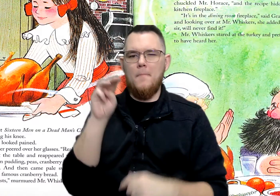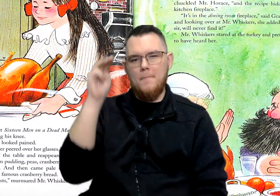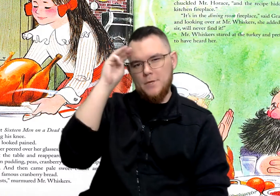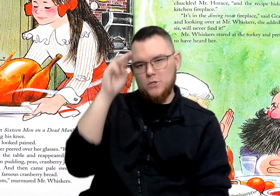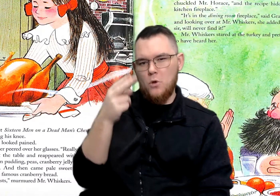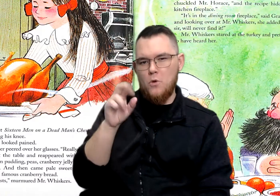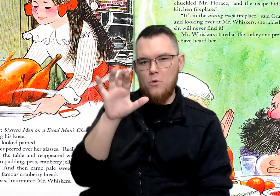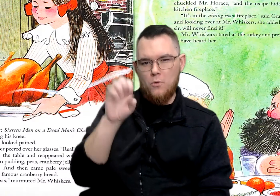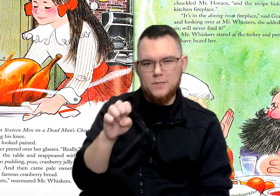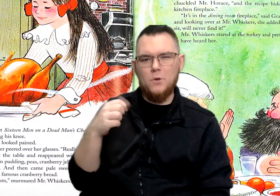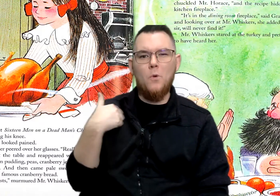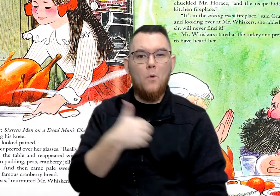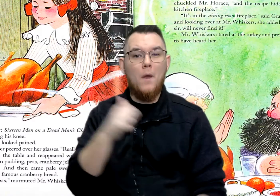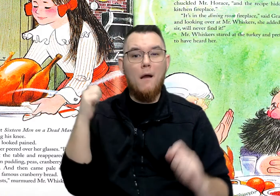recipe hidden in the kitchen fireplace.”